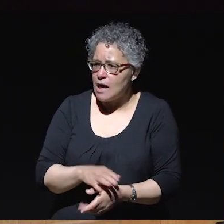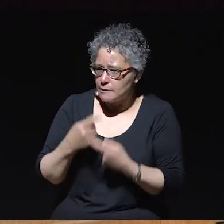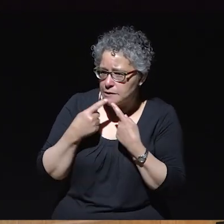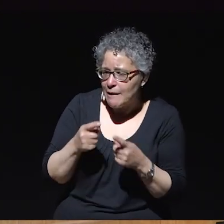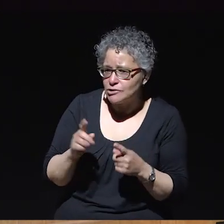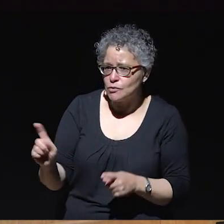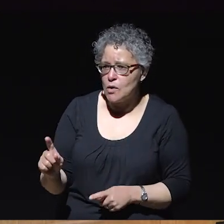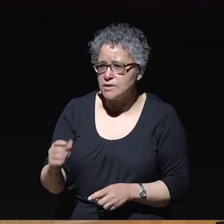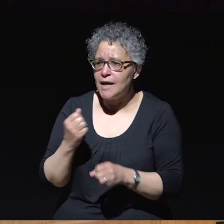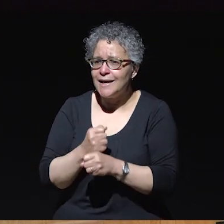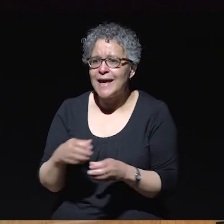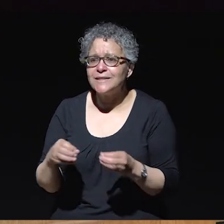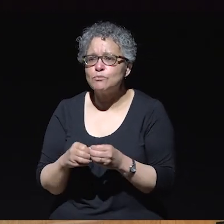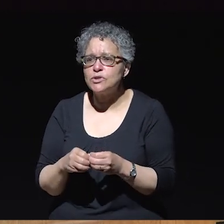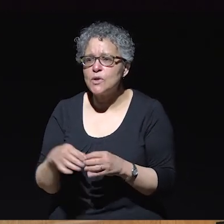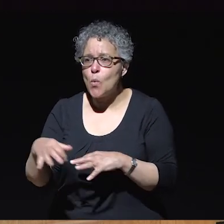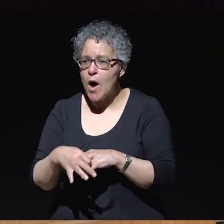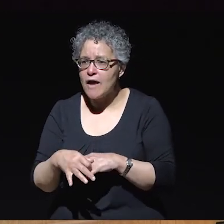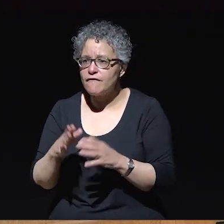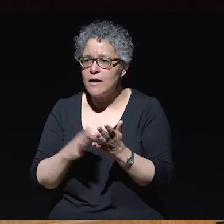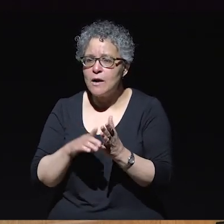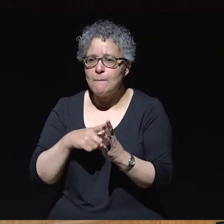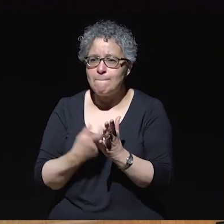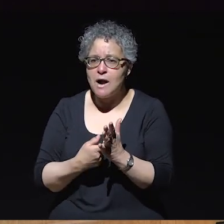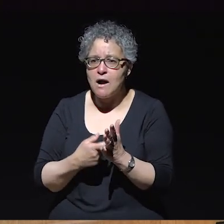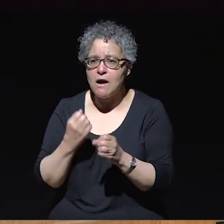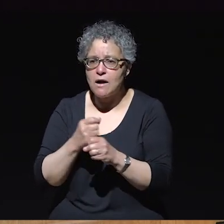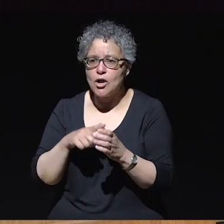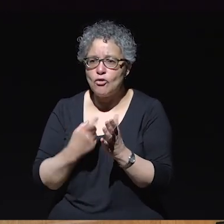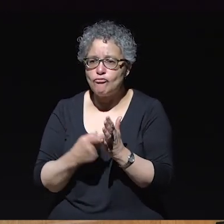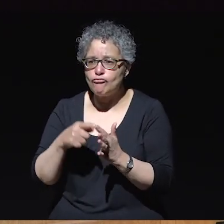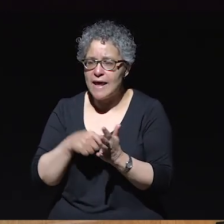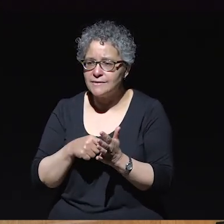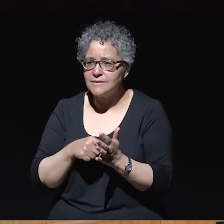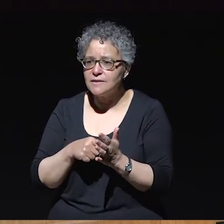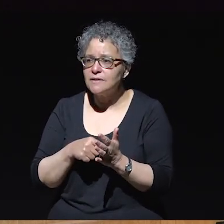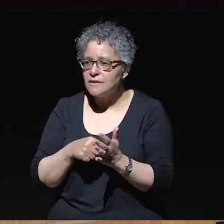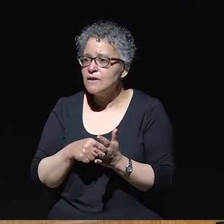that Gainsborough's wife Margaret was, in fact, the illegitimate and only daughter of the 3rd Duke of Beaufort.